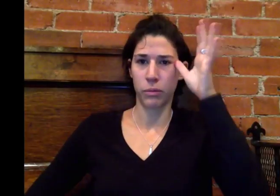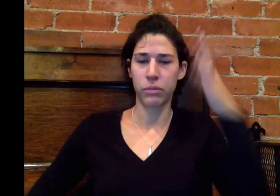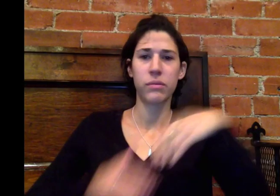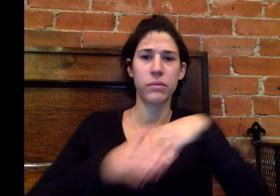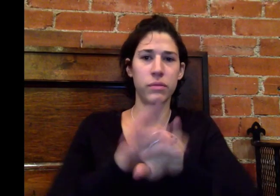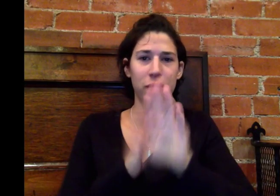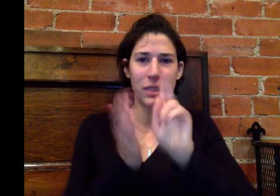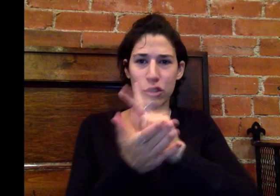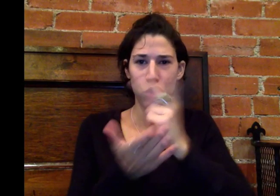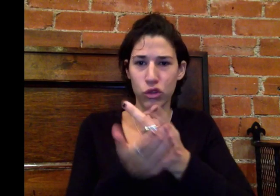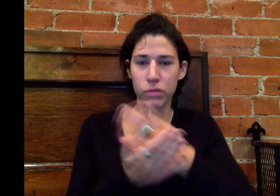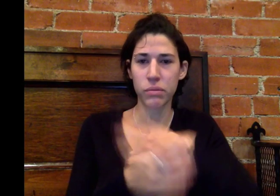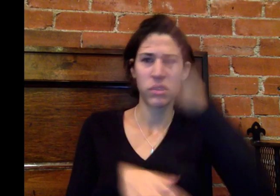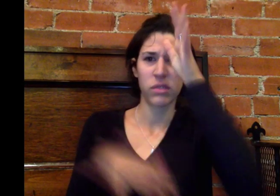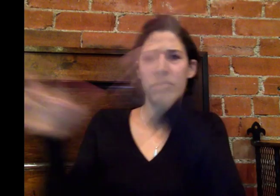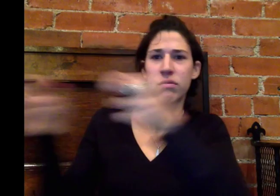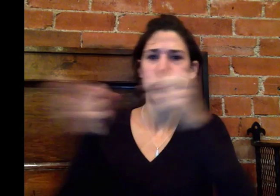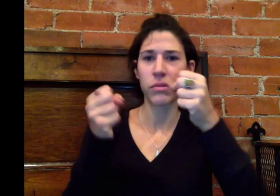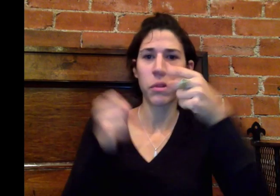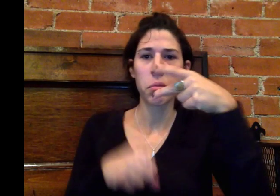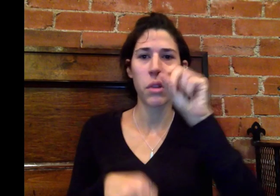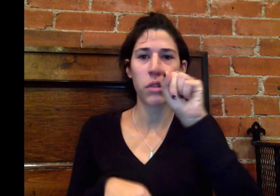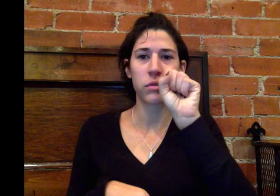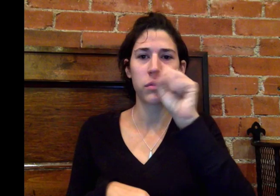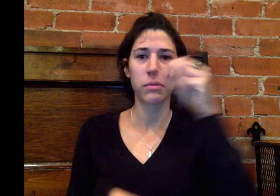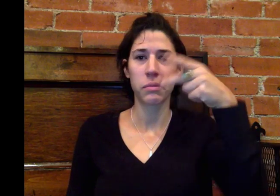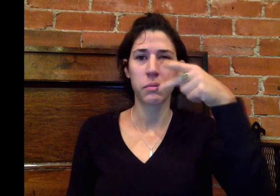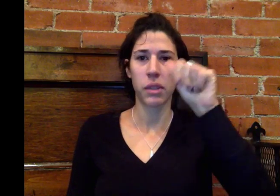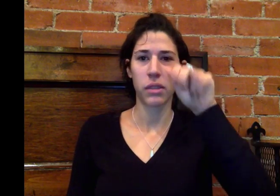My parents went into the kitchen, my dad picked up some pots and pans.